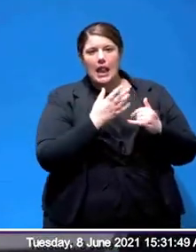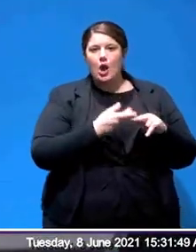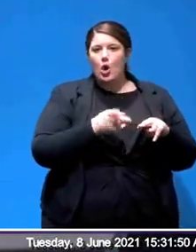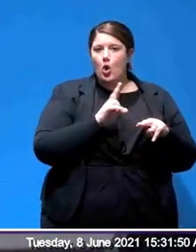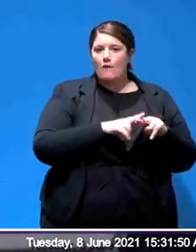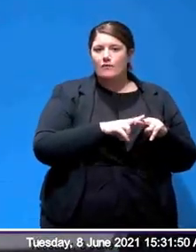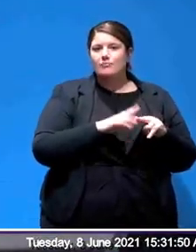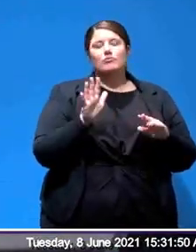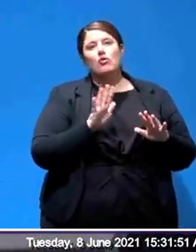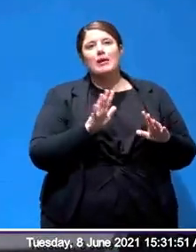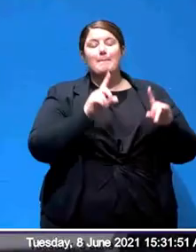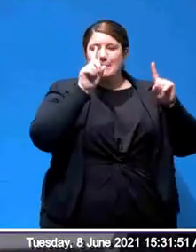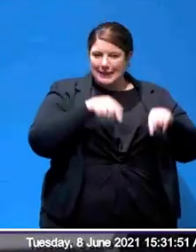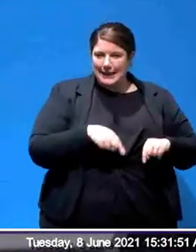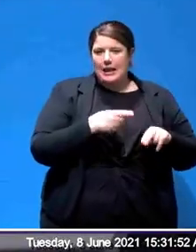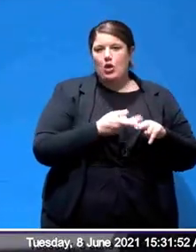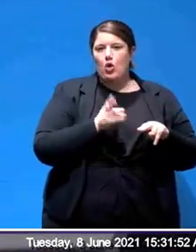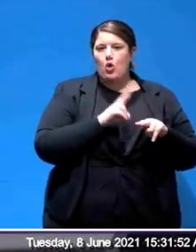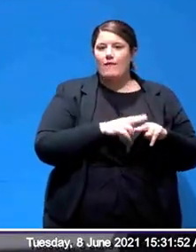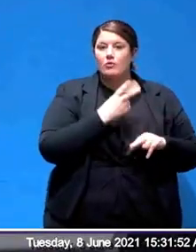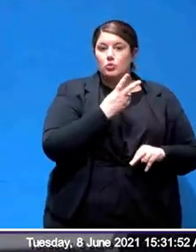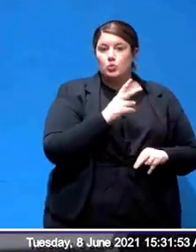the beginning of 2019.